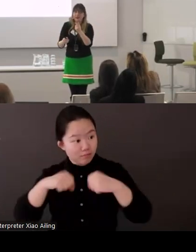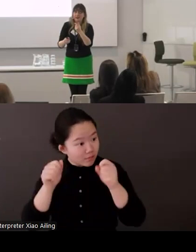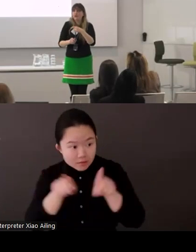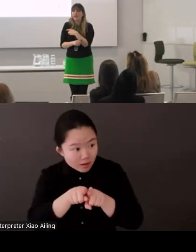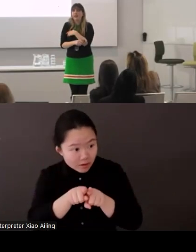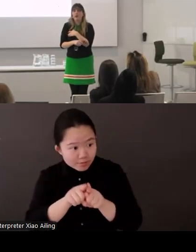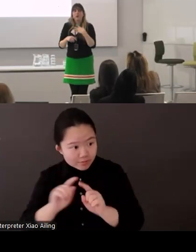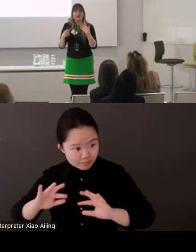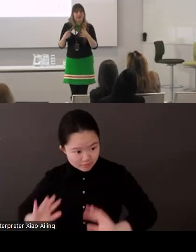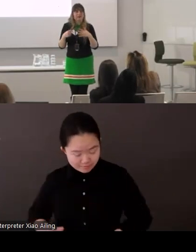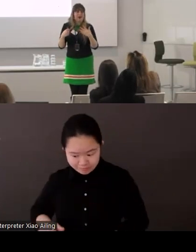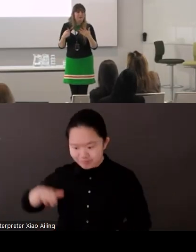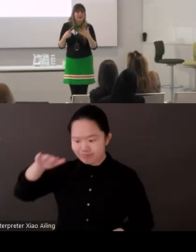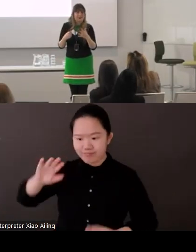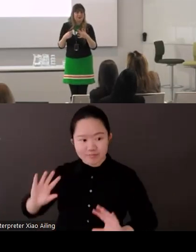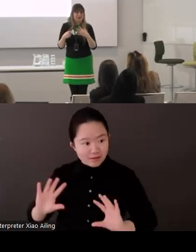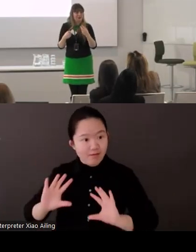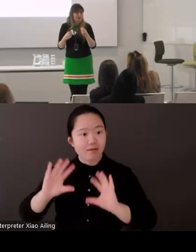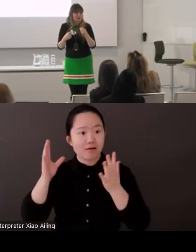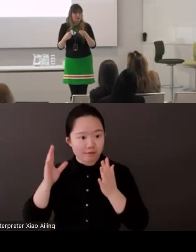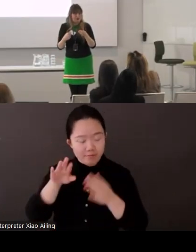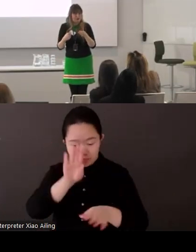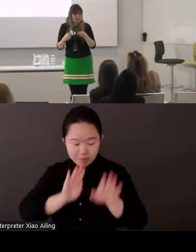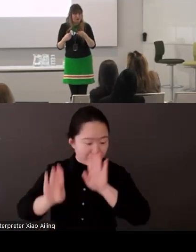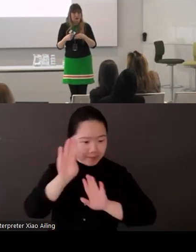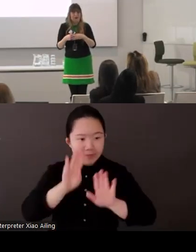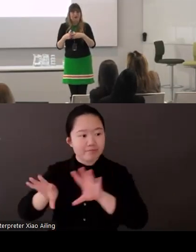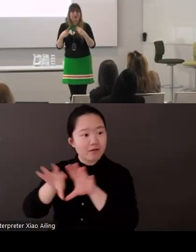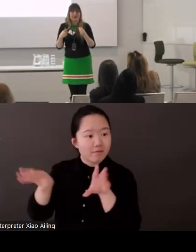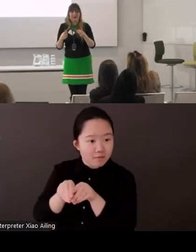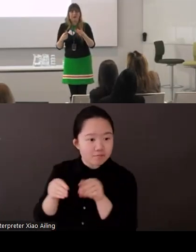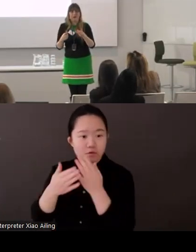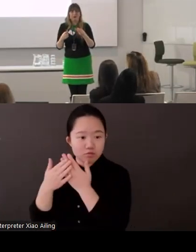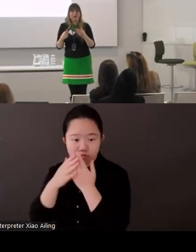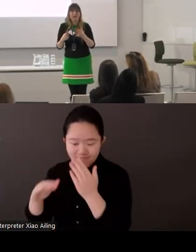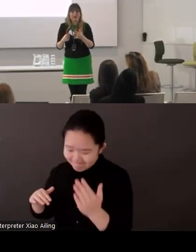Okay. Well then there might be something a little bit more structural to it or something a little bit more political to it.